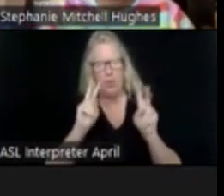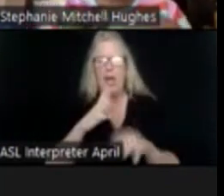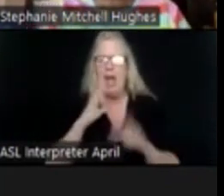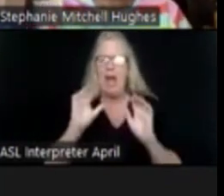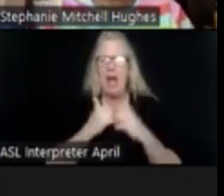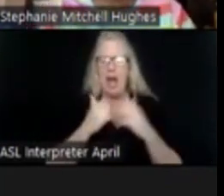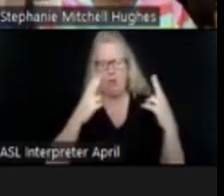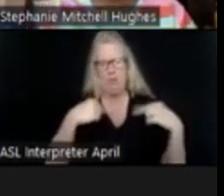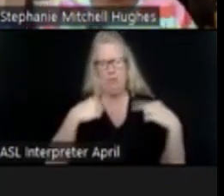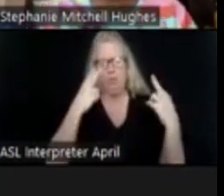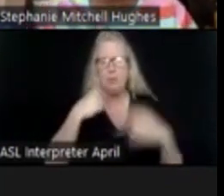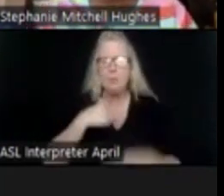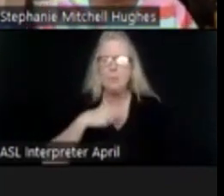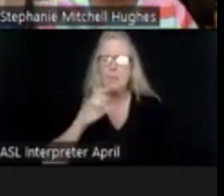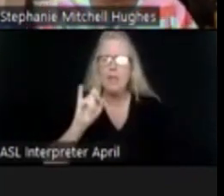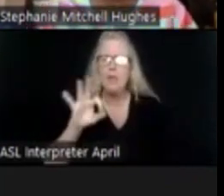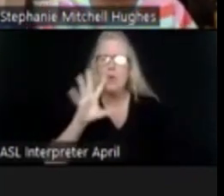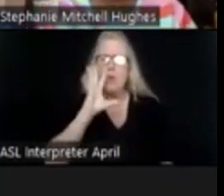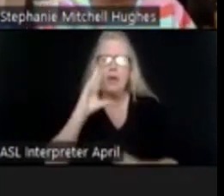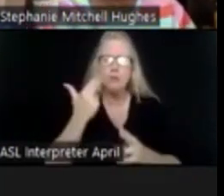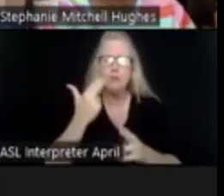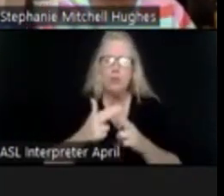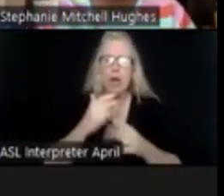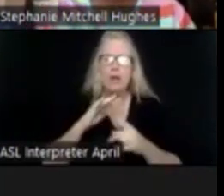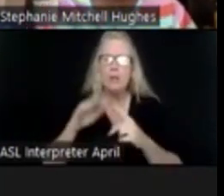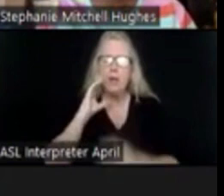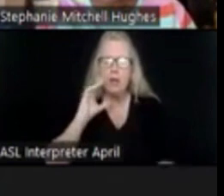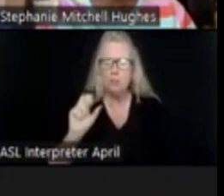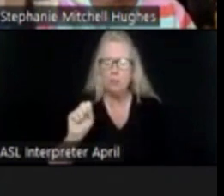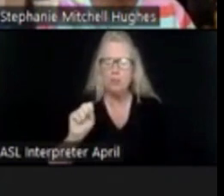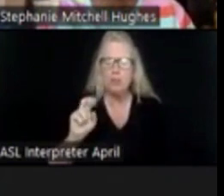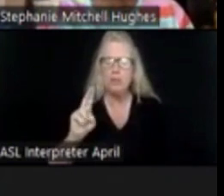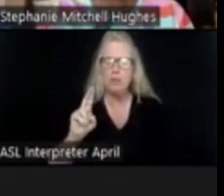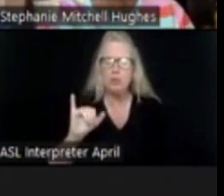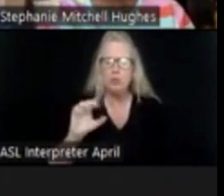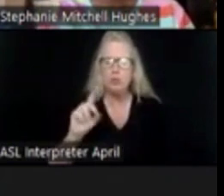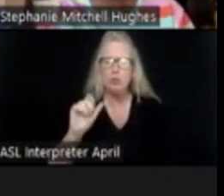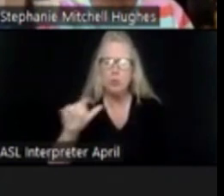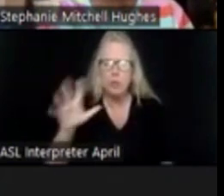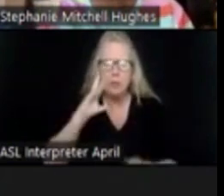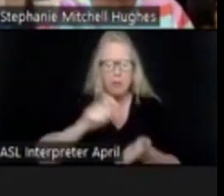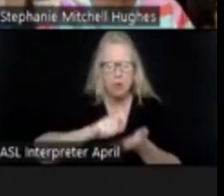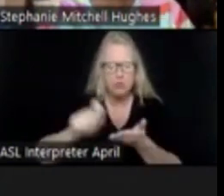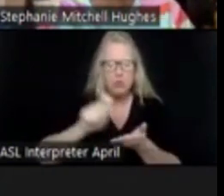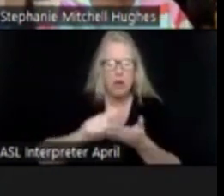IF I TALK ABOUT BEING SUICIDAL OR WRITE ABOUT IT OR TELL PEOPLE, ESPECIALLY